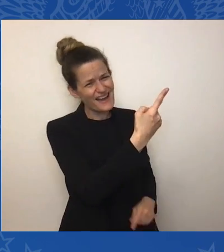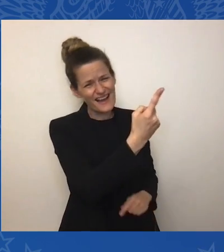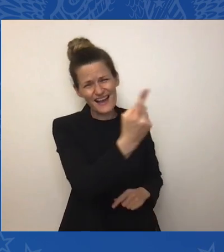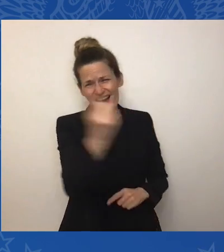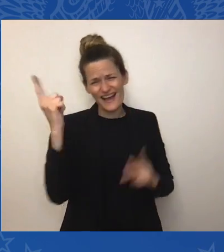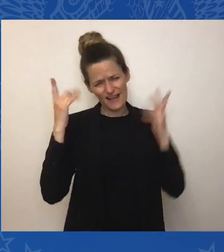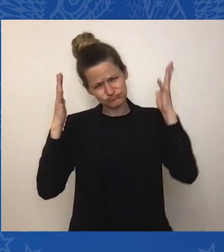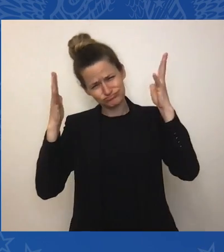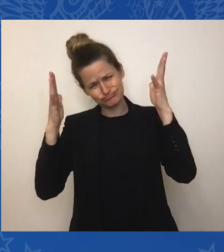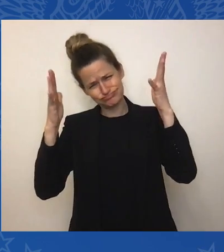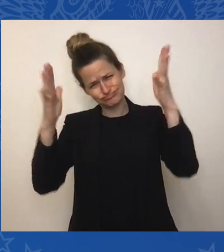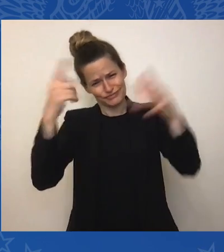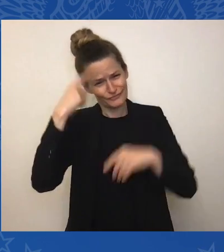You owe them!